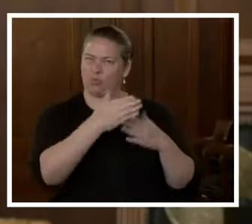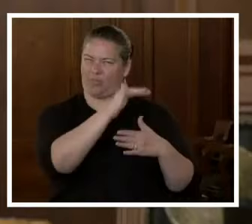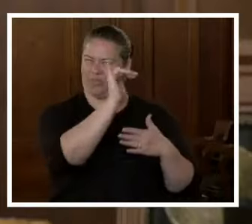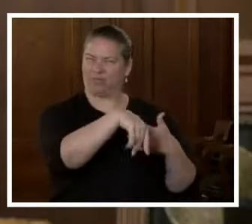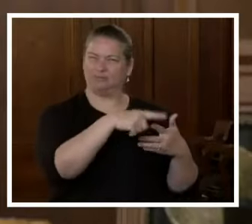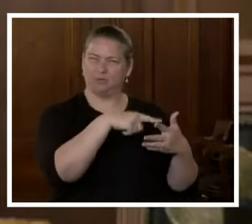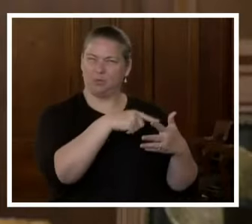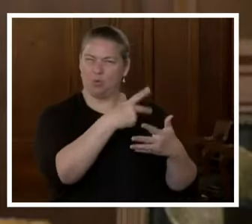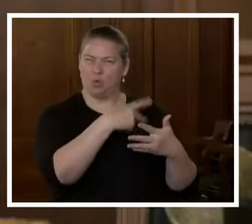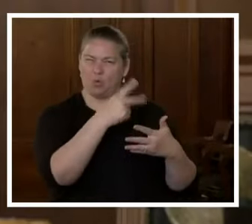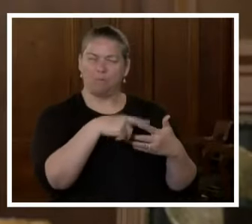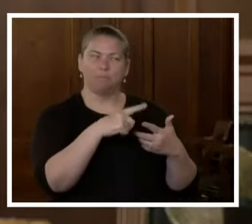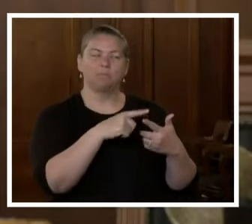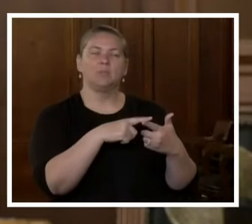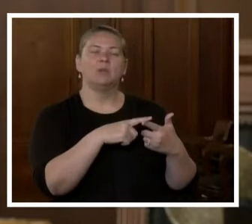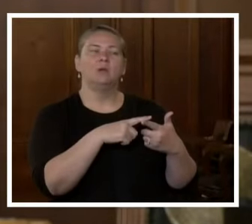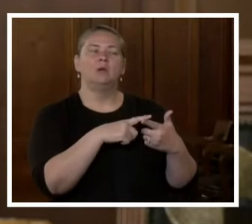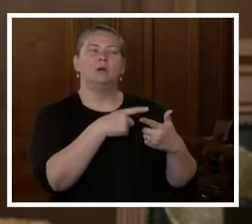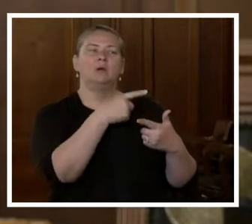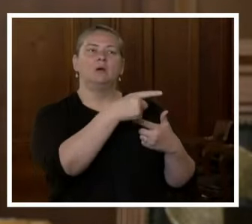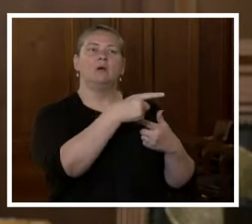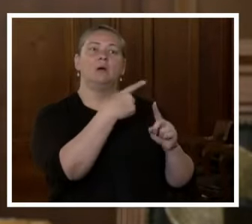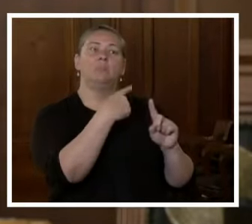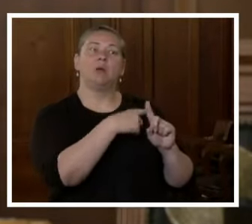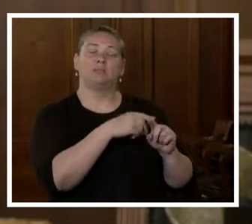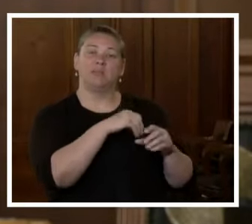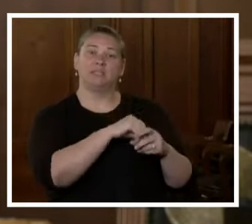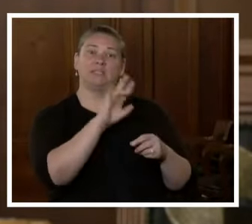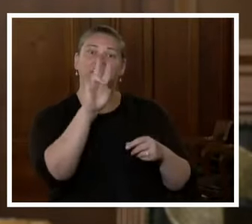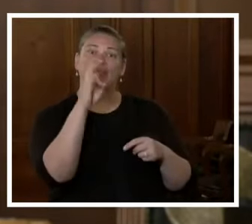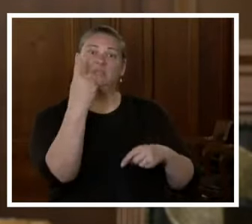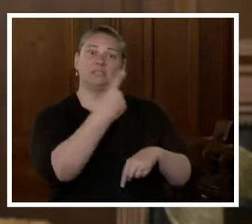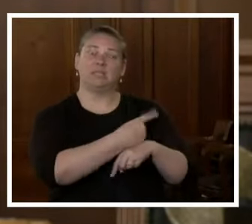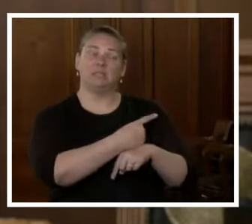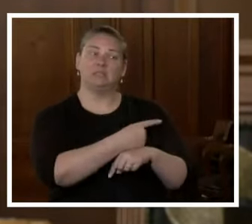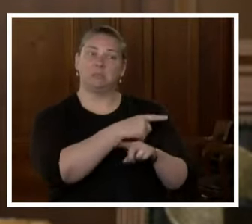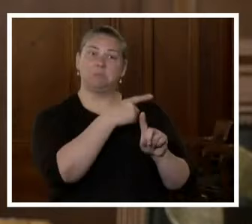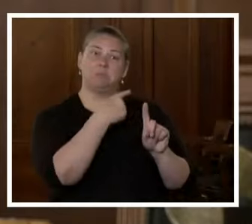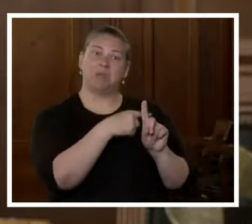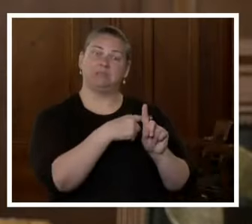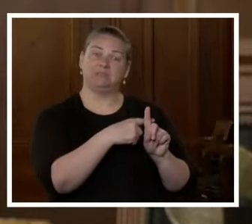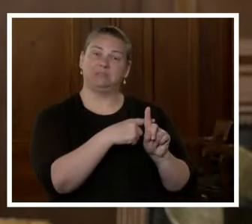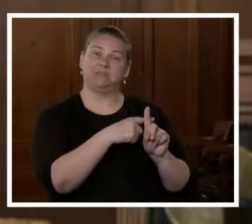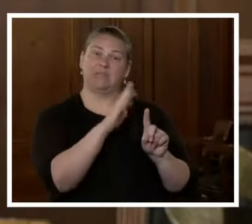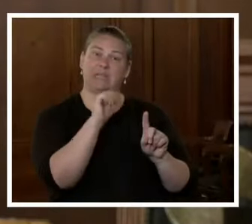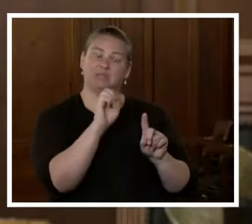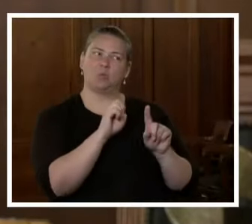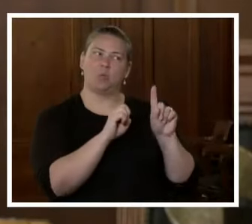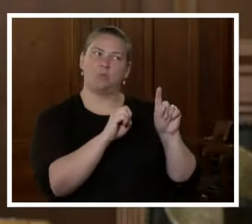UPTICKS, THAT'S THE WRONG SLIDE FOR THIS POINT BUT THAT'S OKAY, JAMES, I DON'T THINK THERE'S A